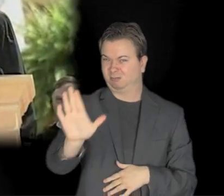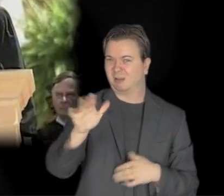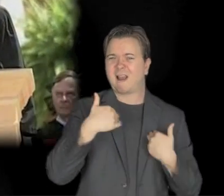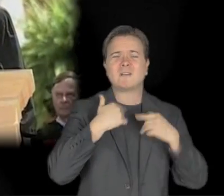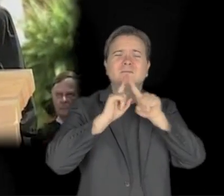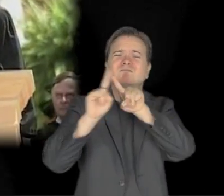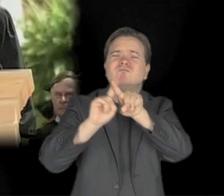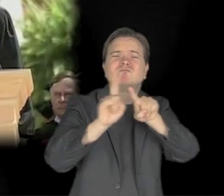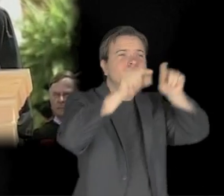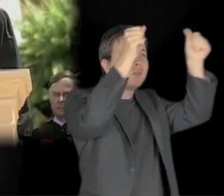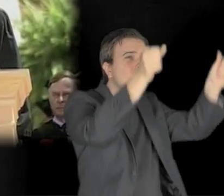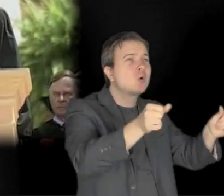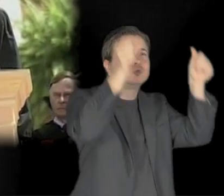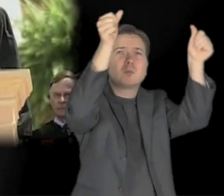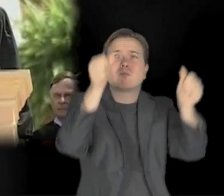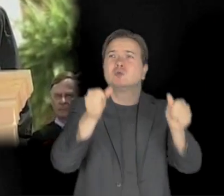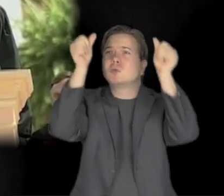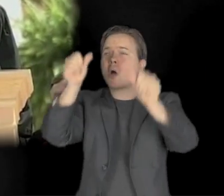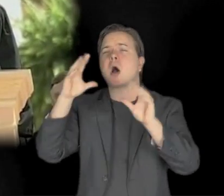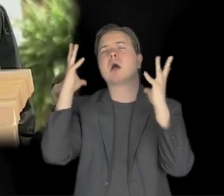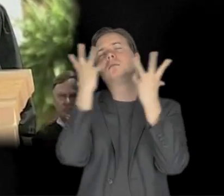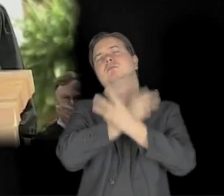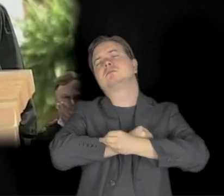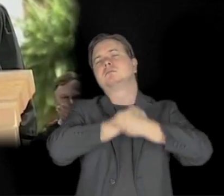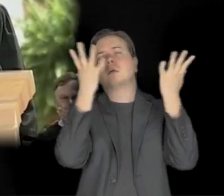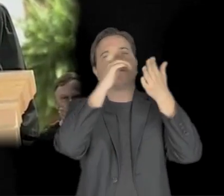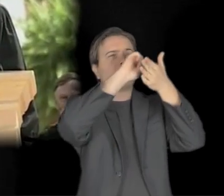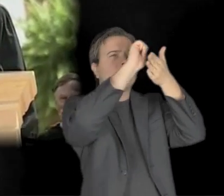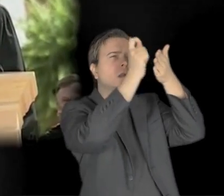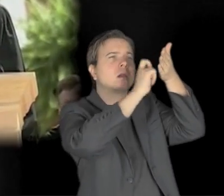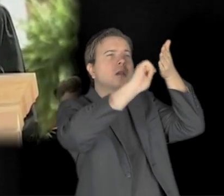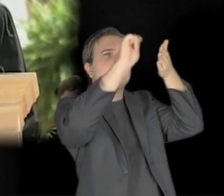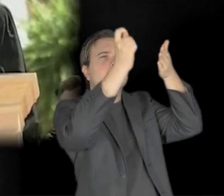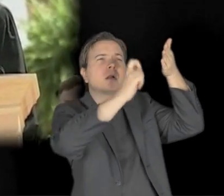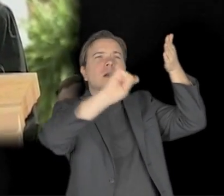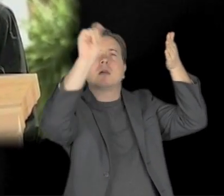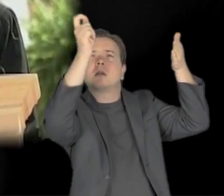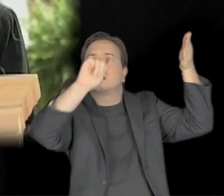I learned about serif and san serif typefaces, about varying the amount of space between